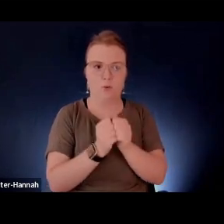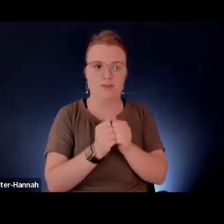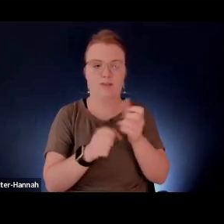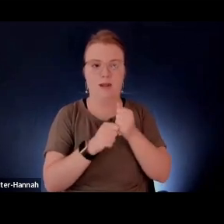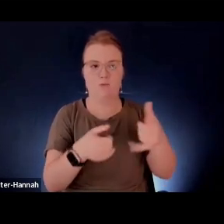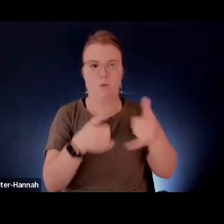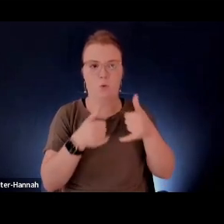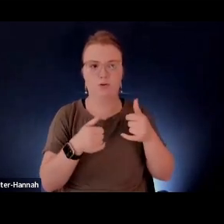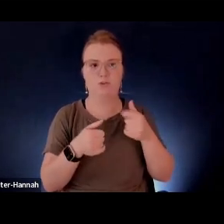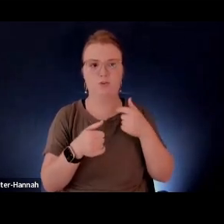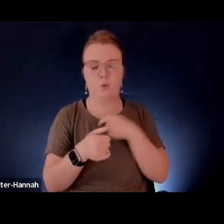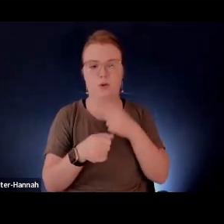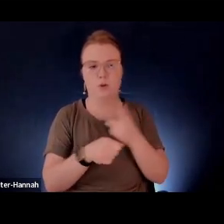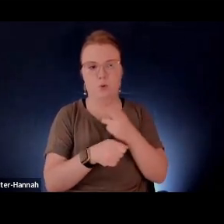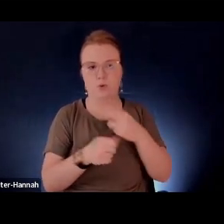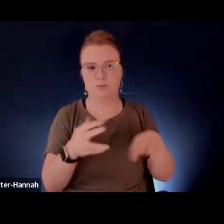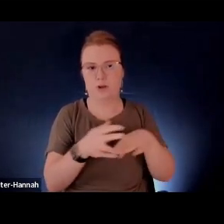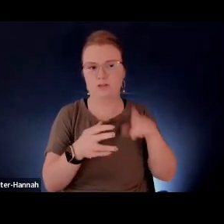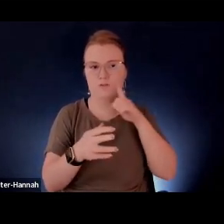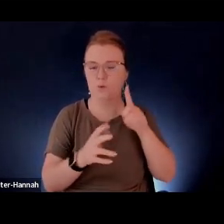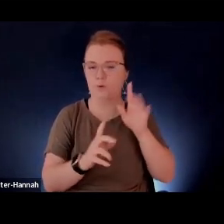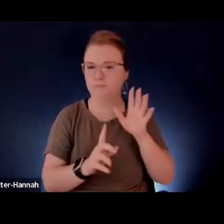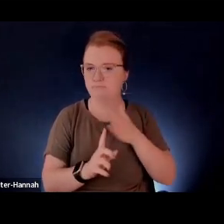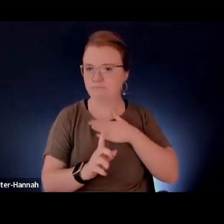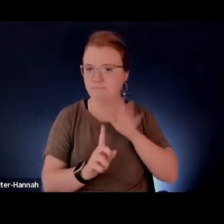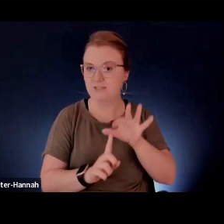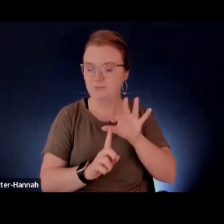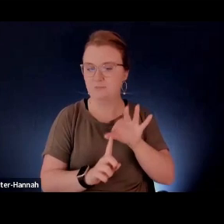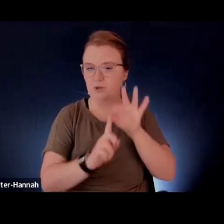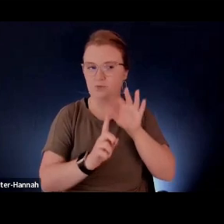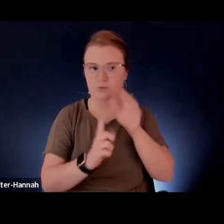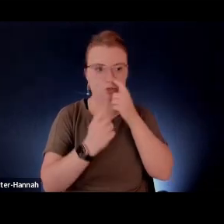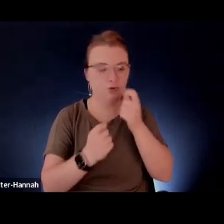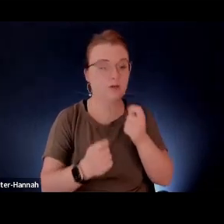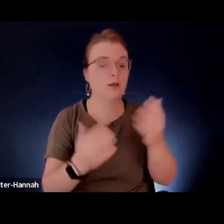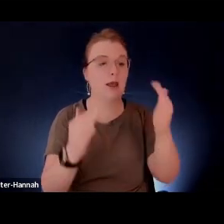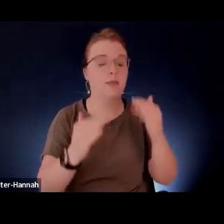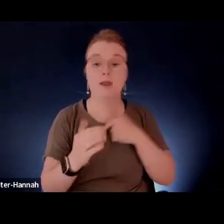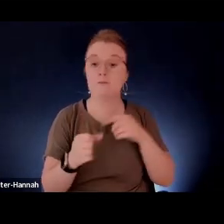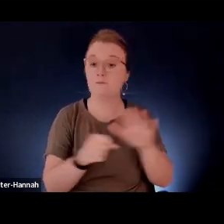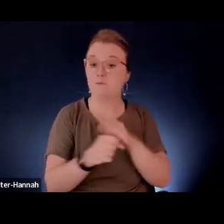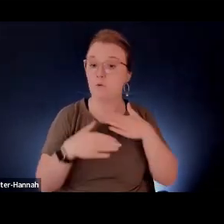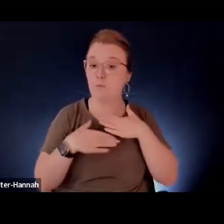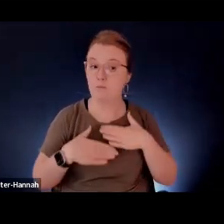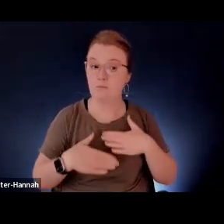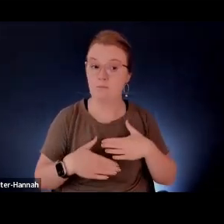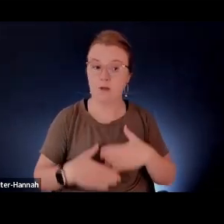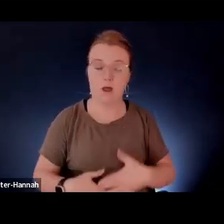and physical full body. We sign actors contracts every class as well.